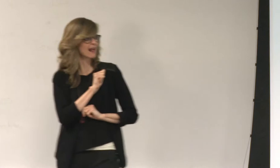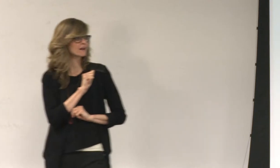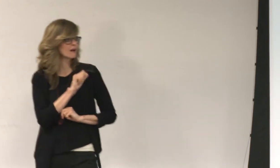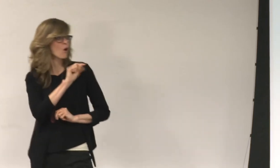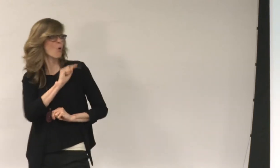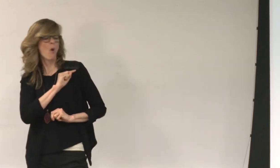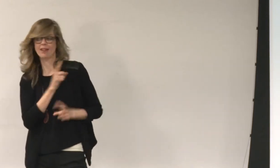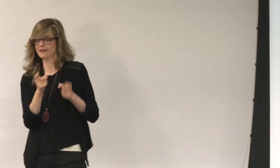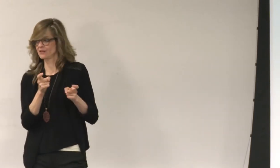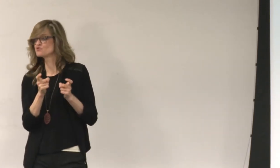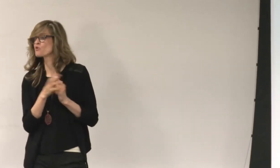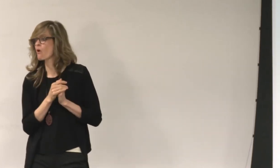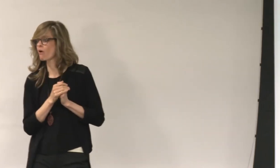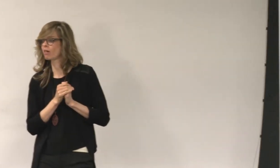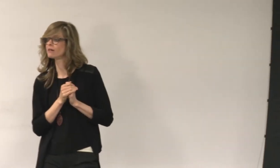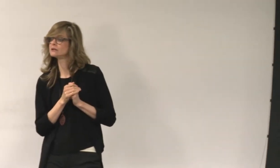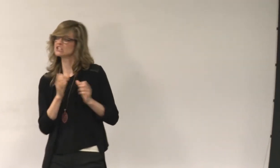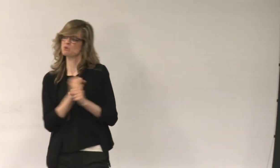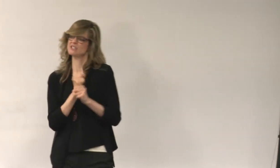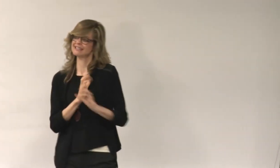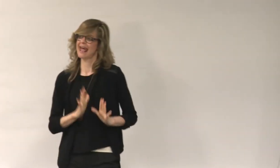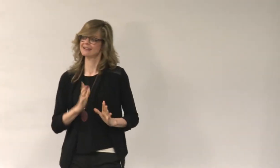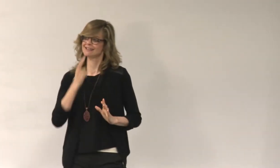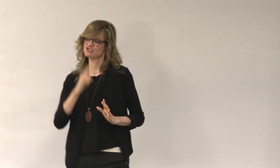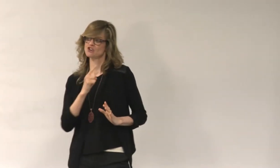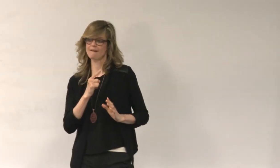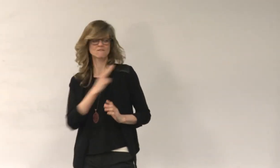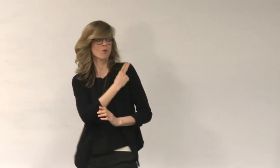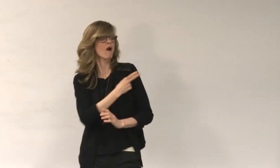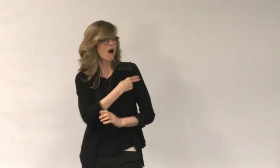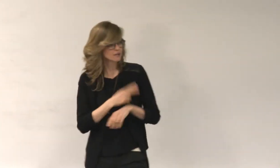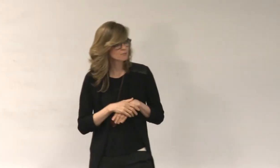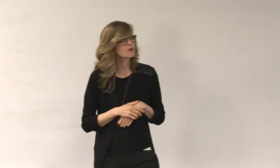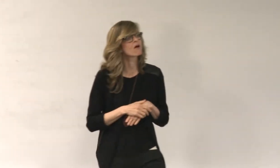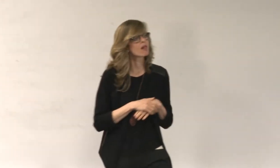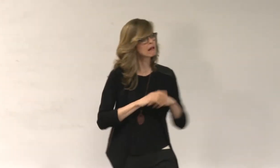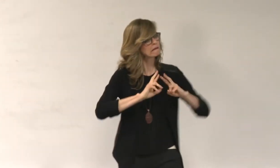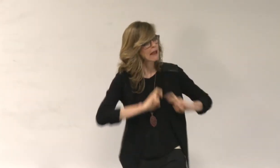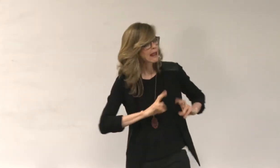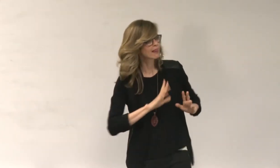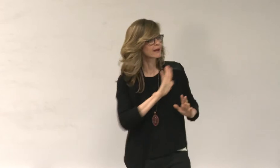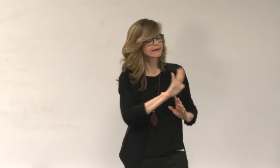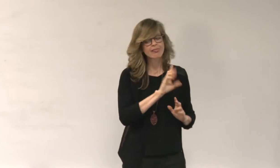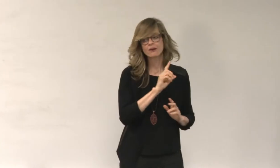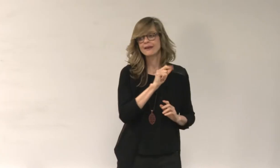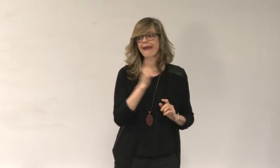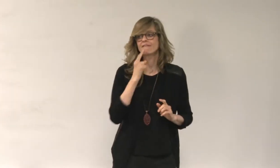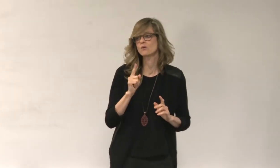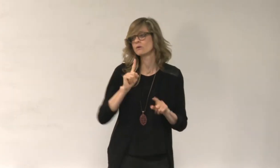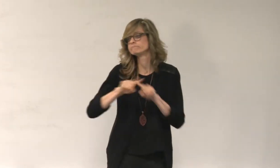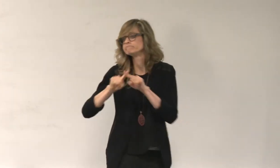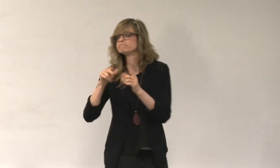TAMPA GENERAL HOSPITAL, IN QUALITY CONTROL. I WAS A STATISTICIAN FOR THE HOSPITAL.